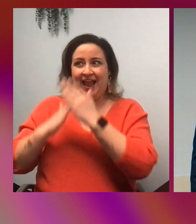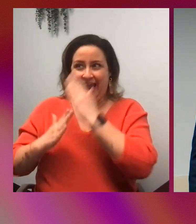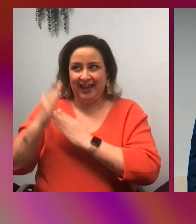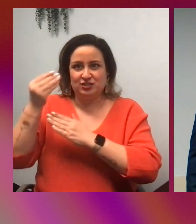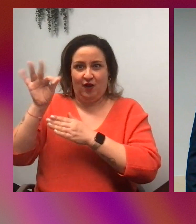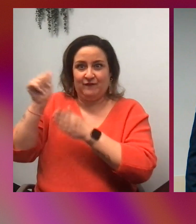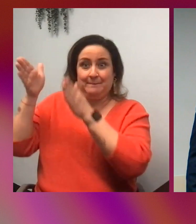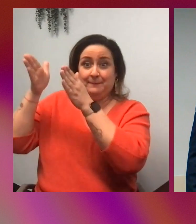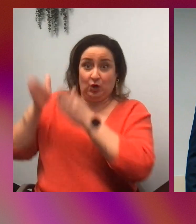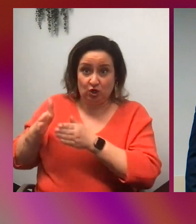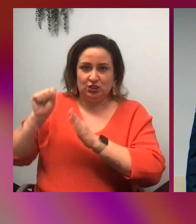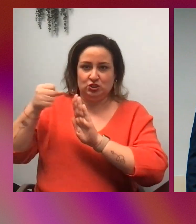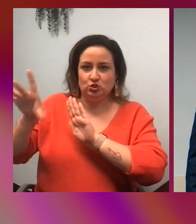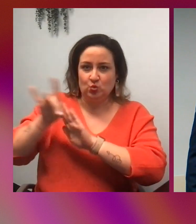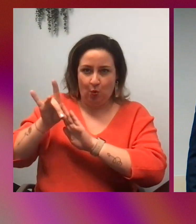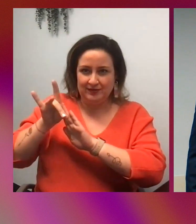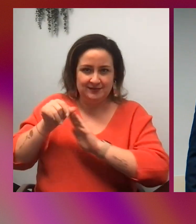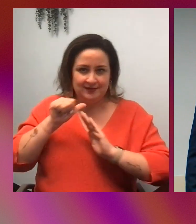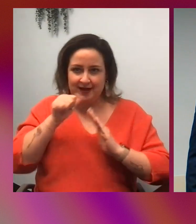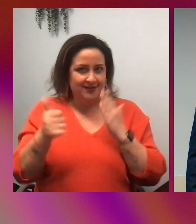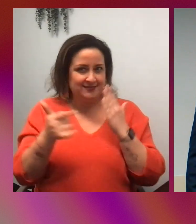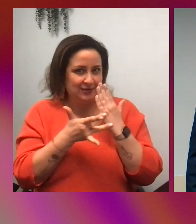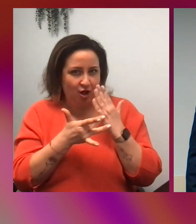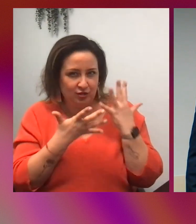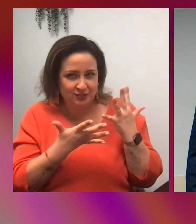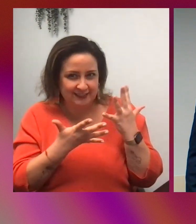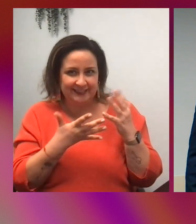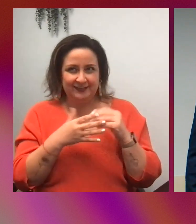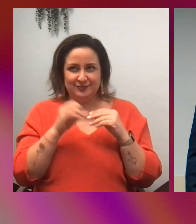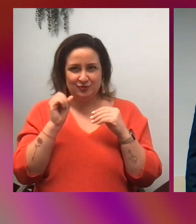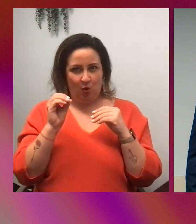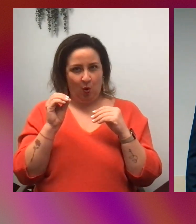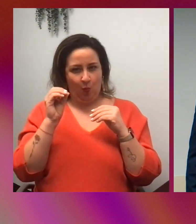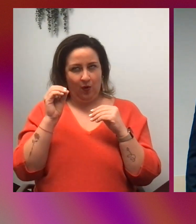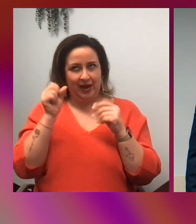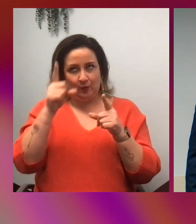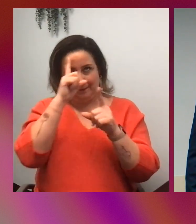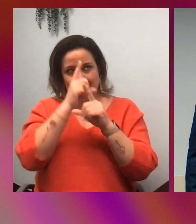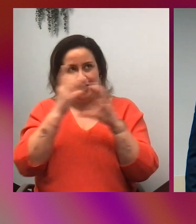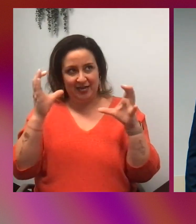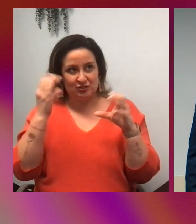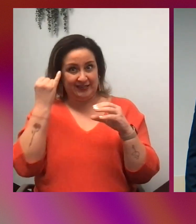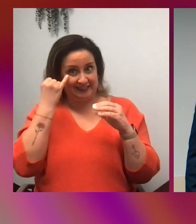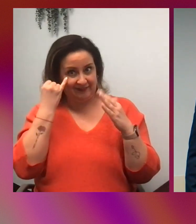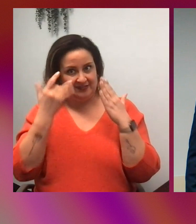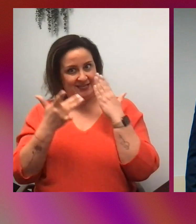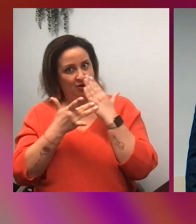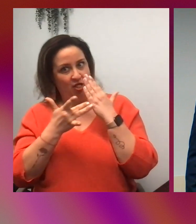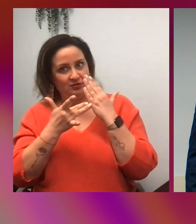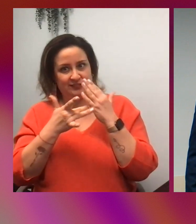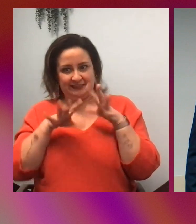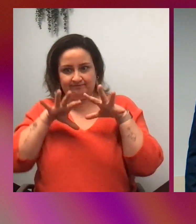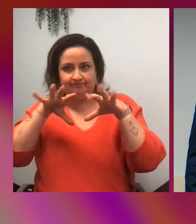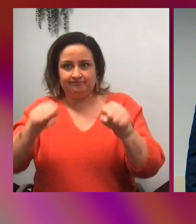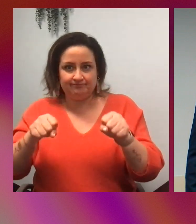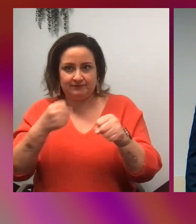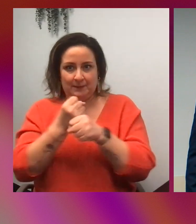but of course, this was at the hands of a person willing, choosing to do so, not technology.